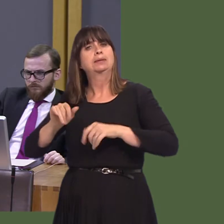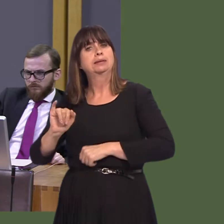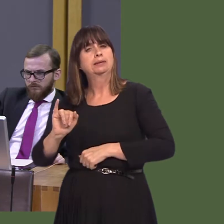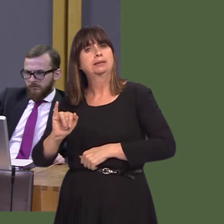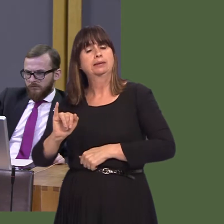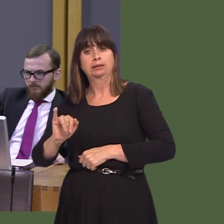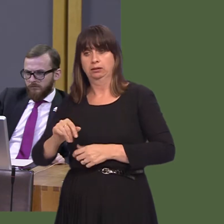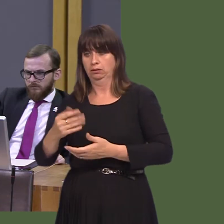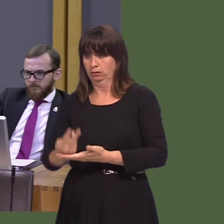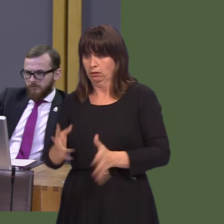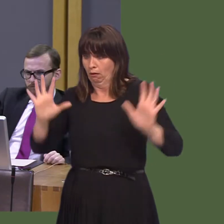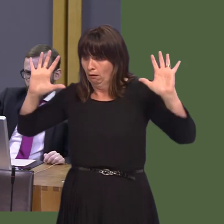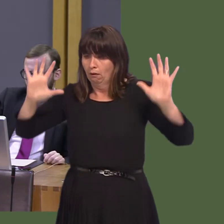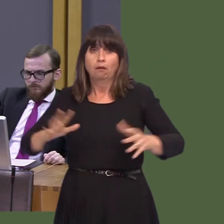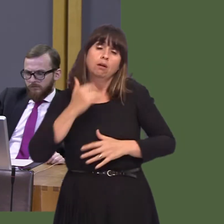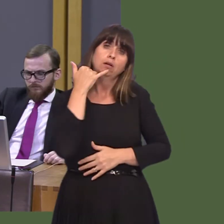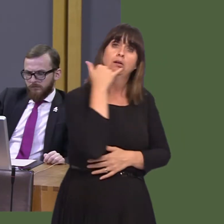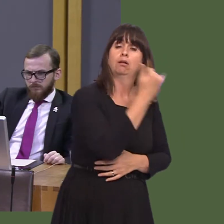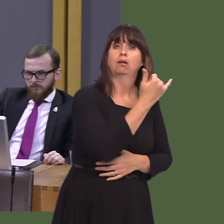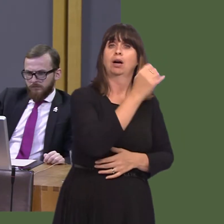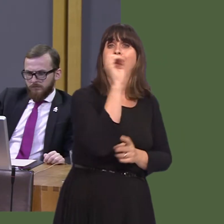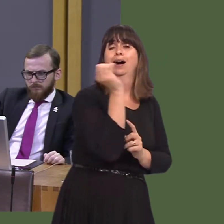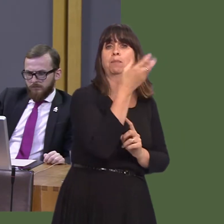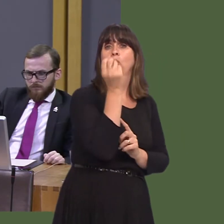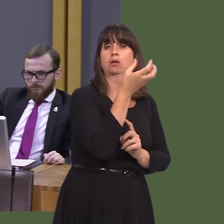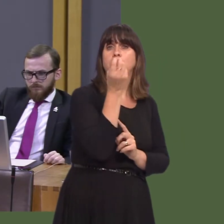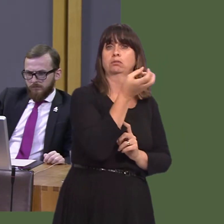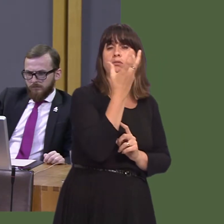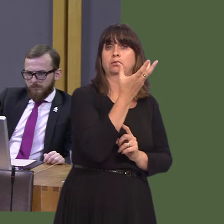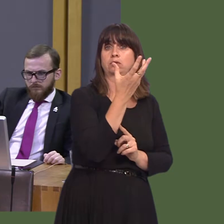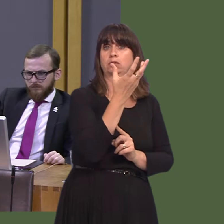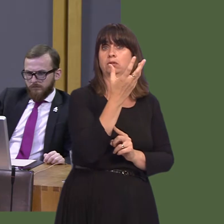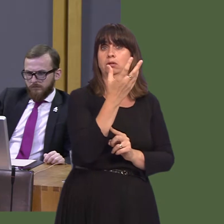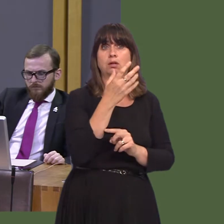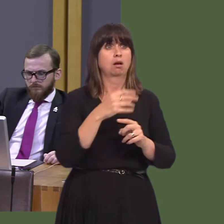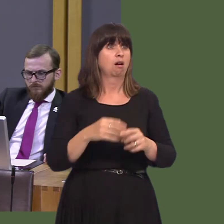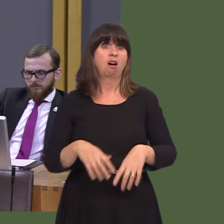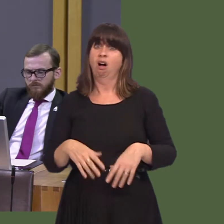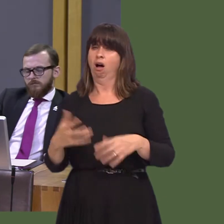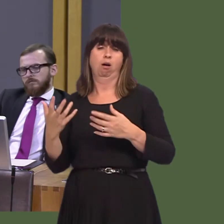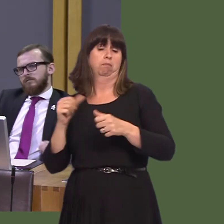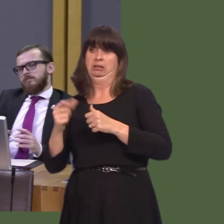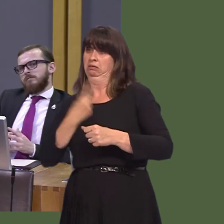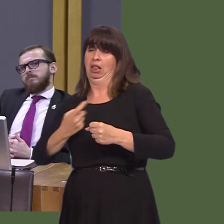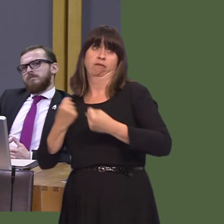I've got constituents who have phoned for ambulances and, in fact, family who lived over half an hour away got there before the ambulance got there.